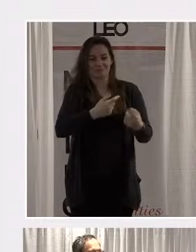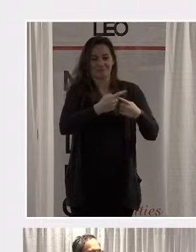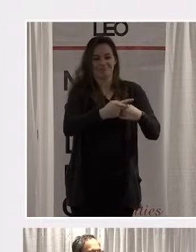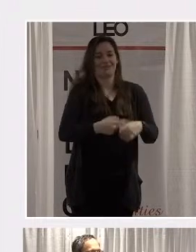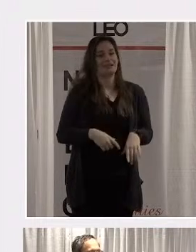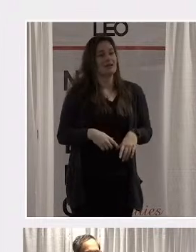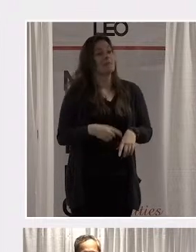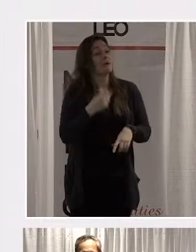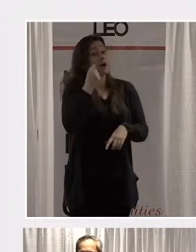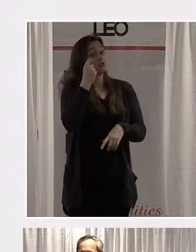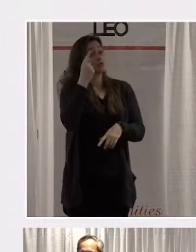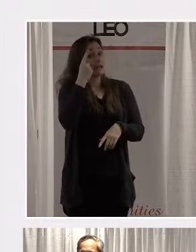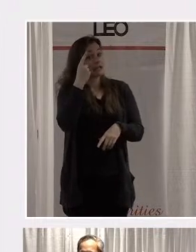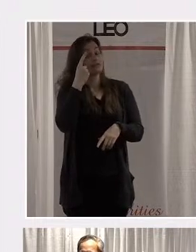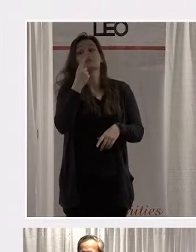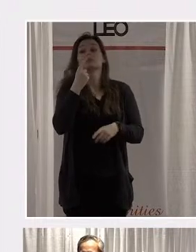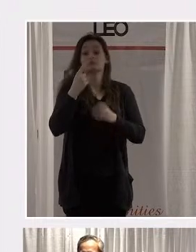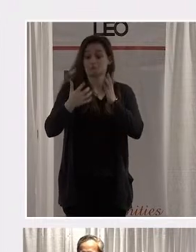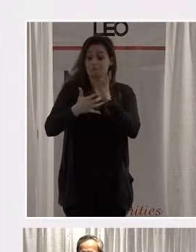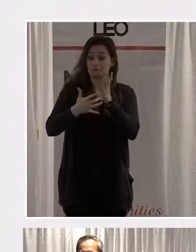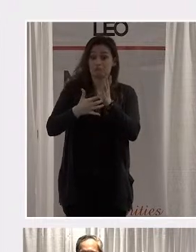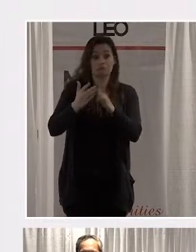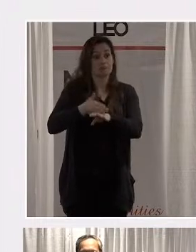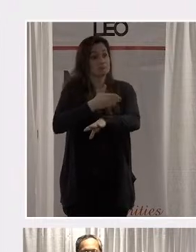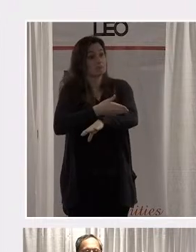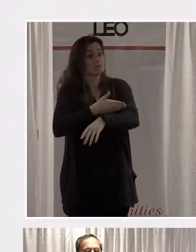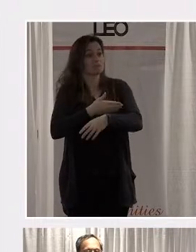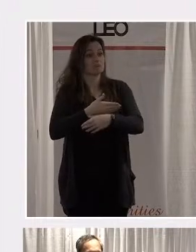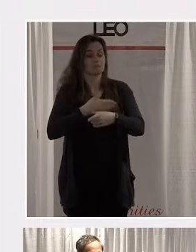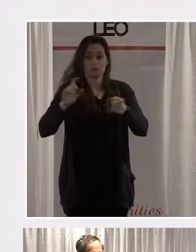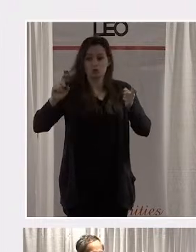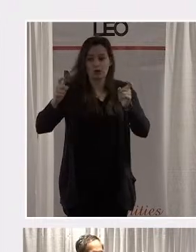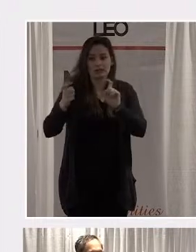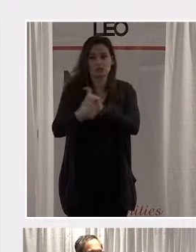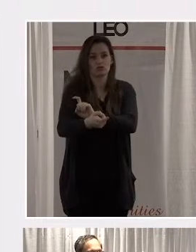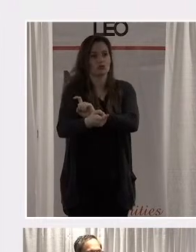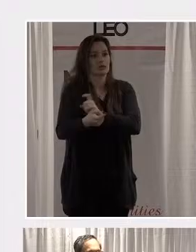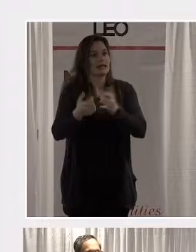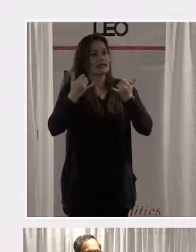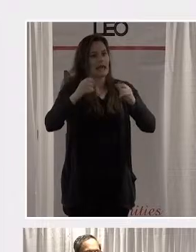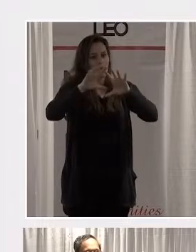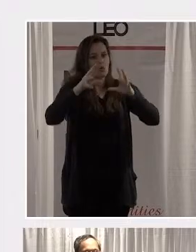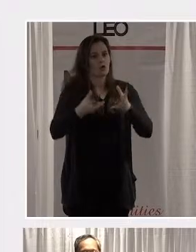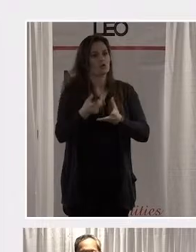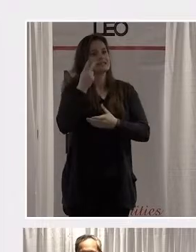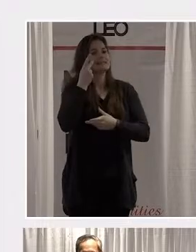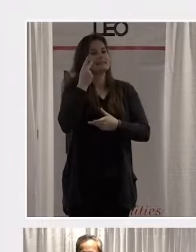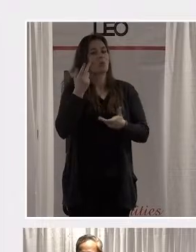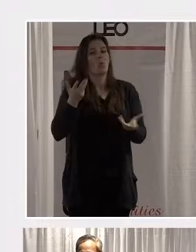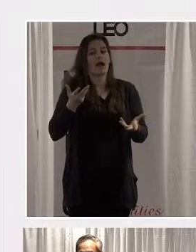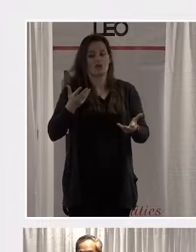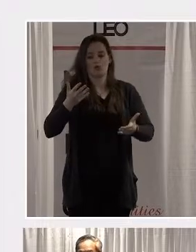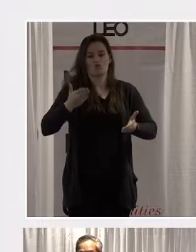THERE IS SO MUCH IN THE WORLD THAT ARE NOW ROBOTICS. THERE ARE THINGS WE USE ARTIFICIAL TECHNOLOGY FOR.